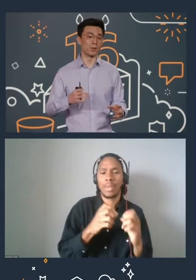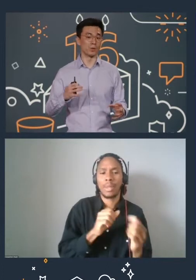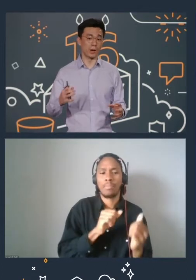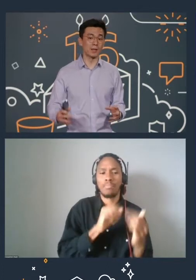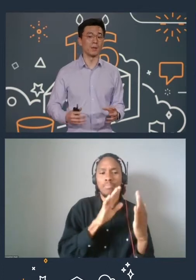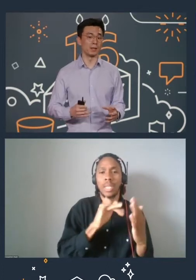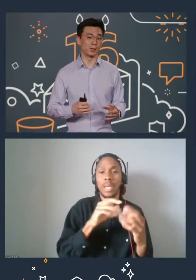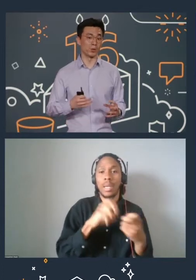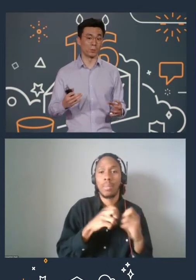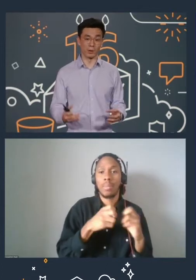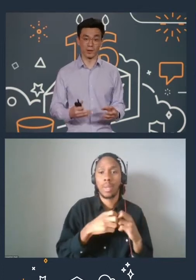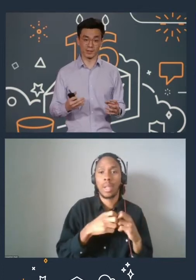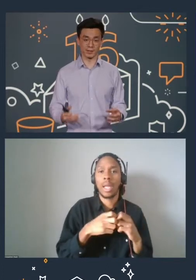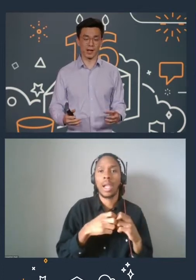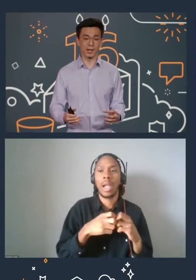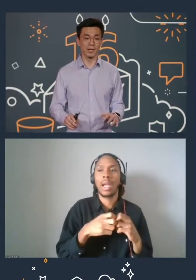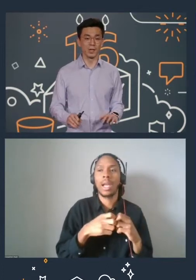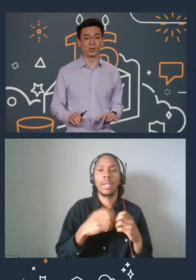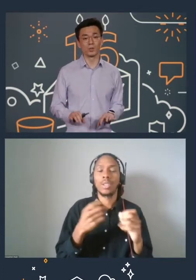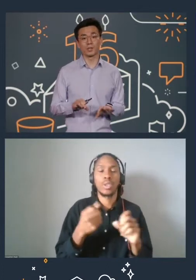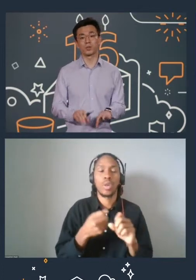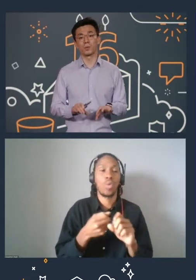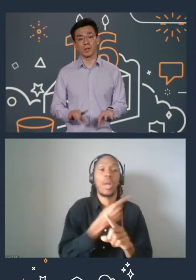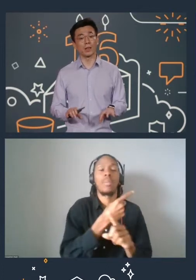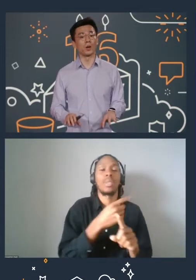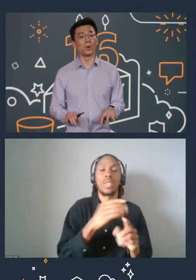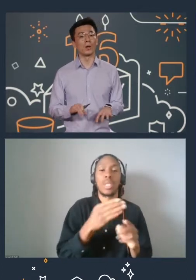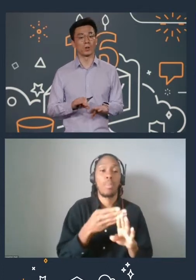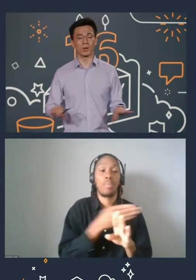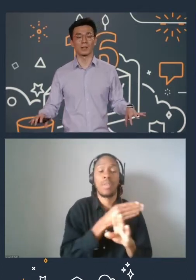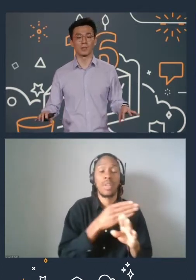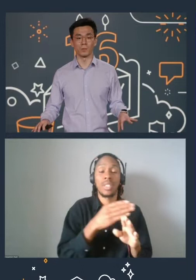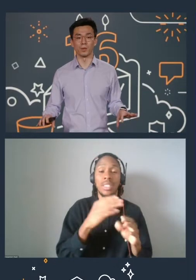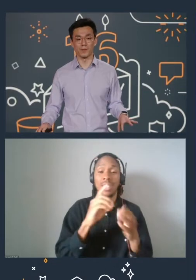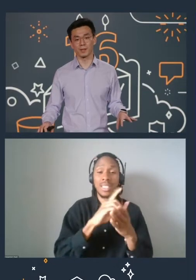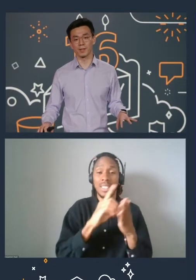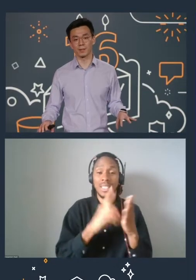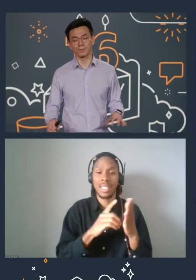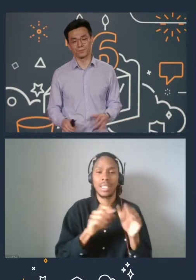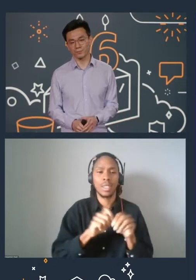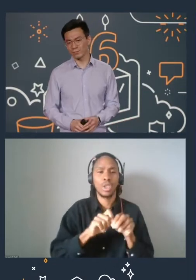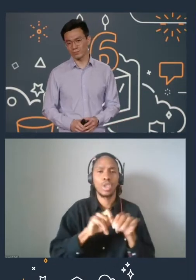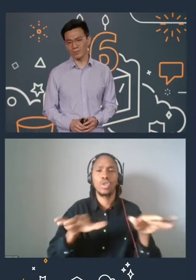or randomness to a prefix design to distribute that load across different prefixes.